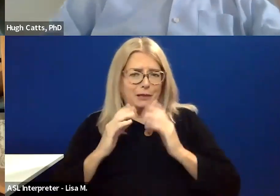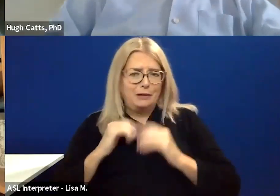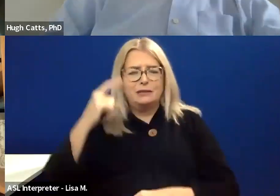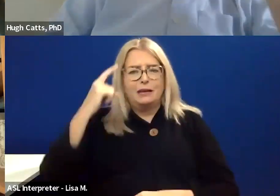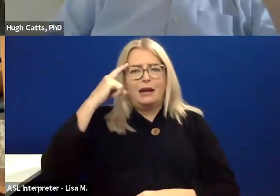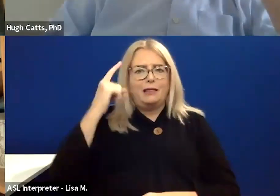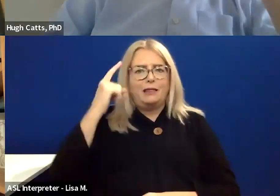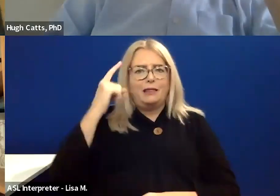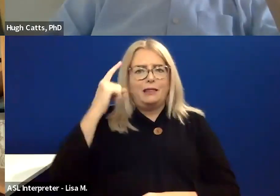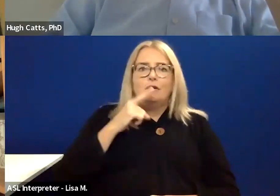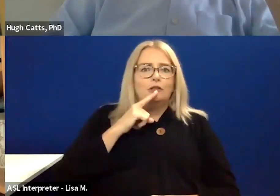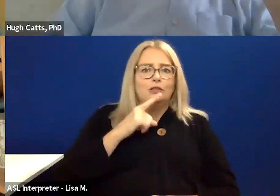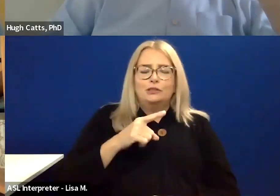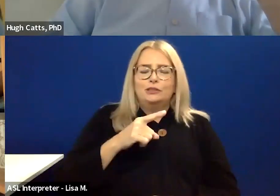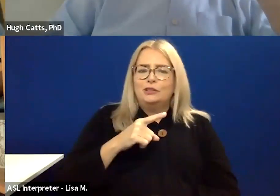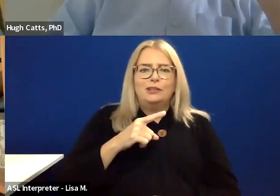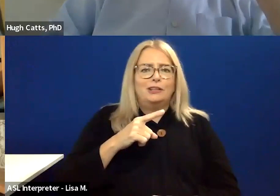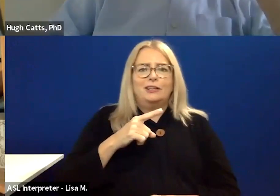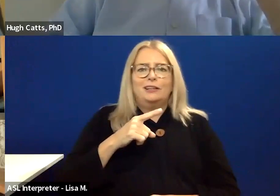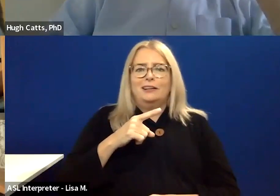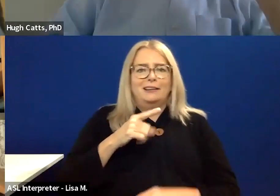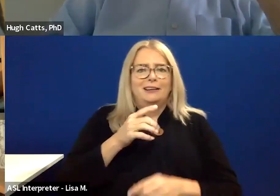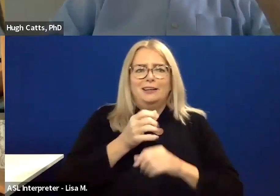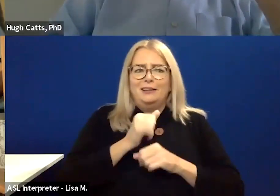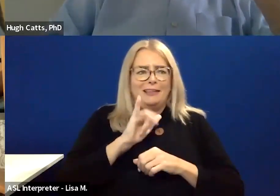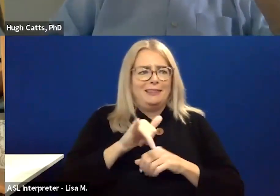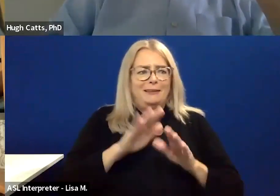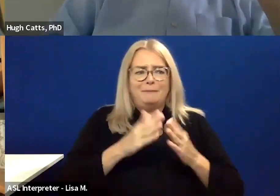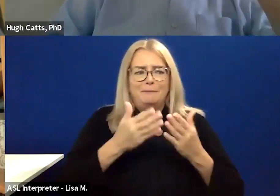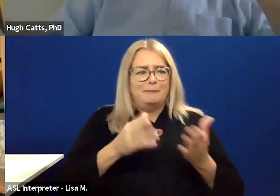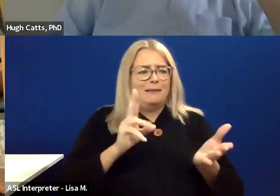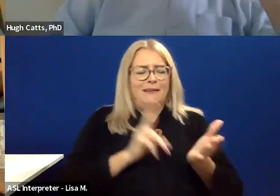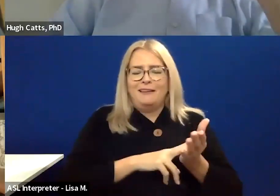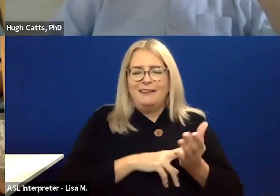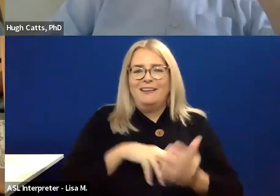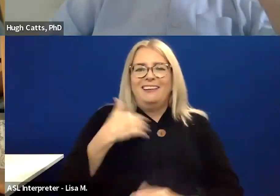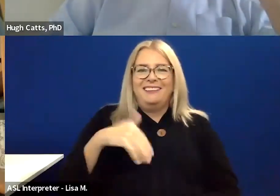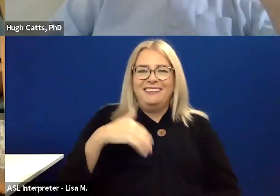had it signed and I came back and look and see I I believe I have that on my shelf too